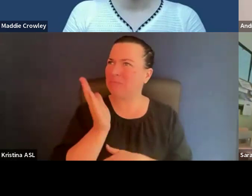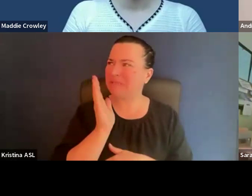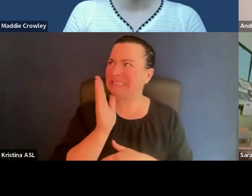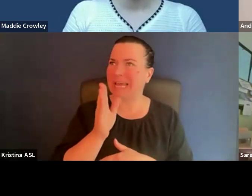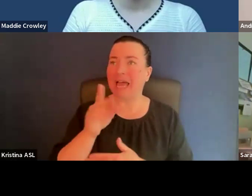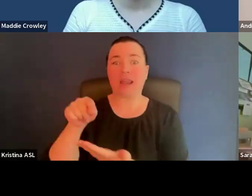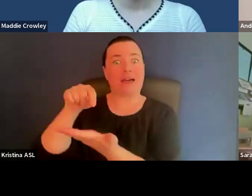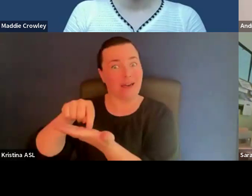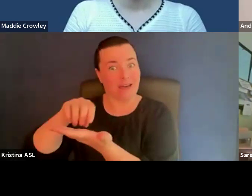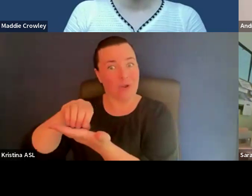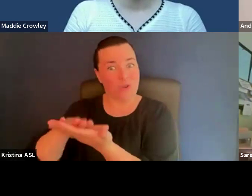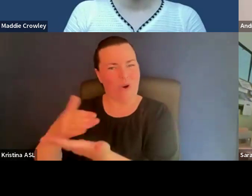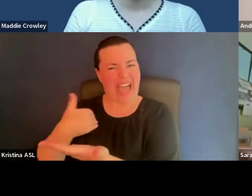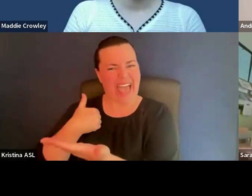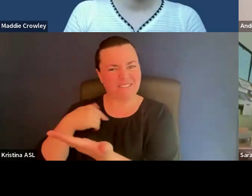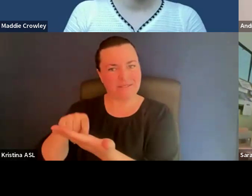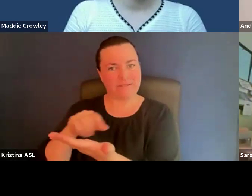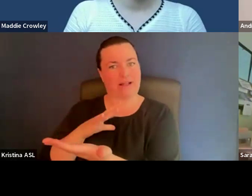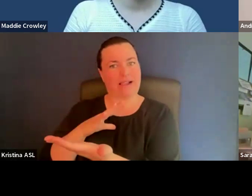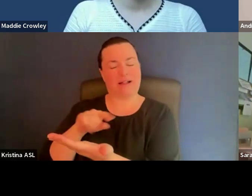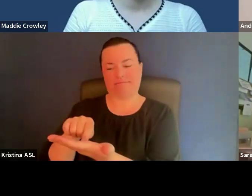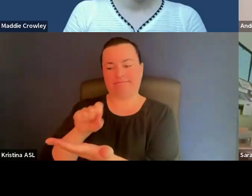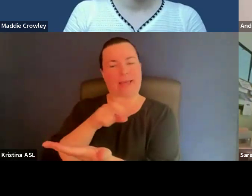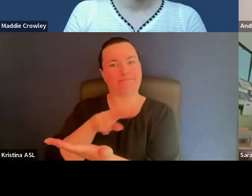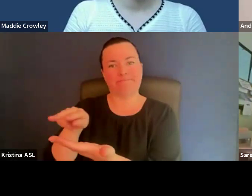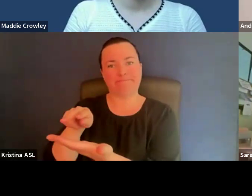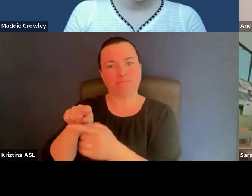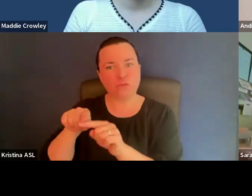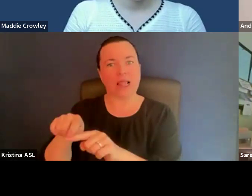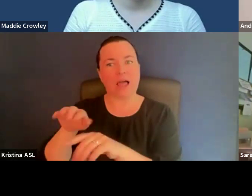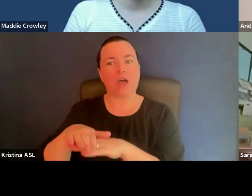is a nice blanket, a security blanket,